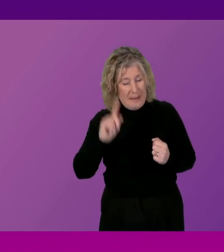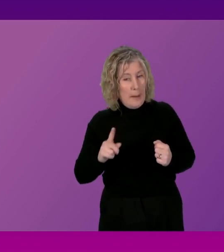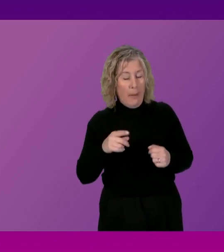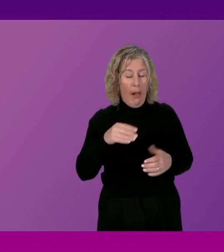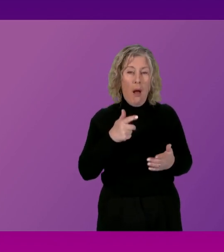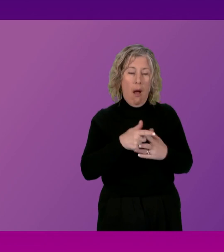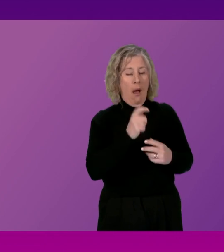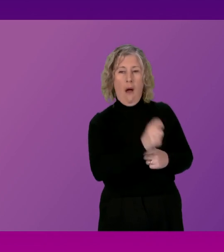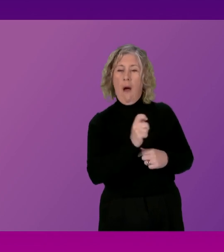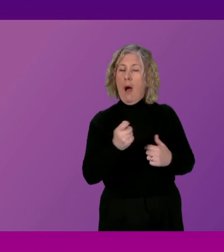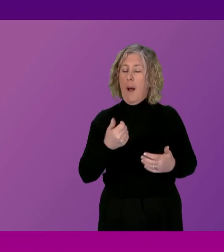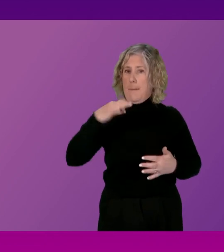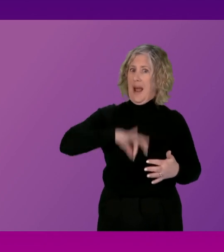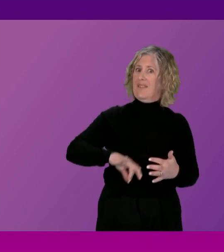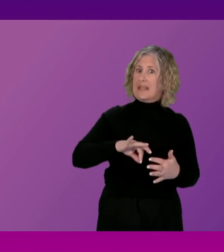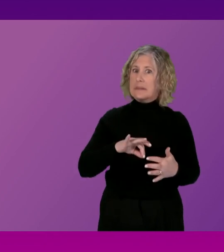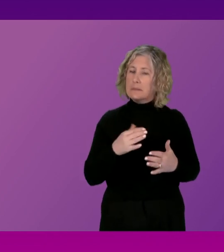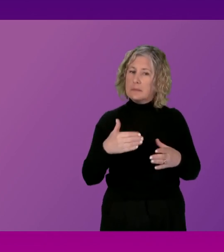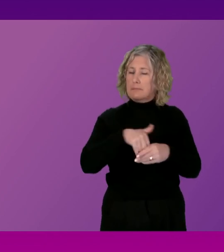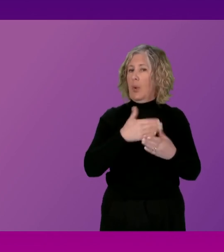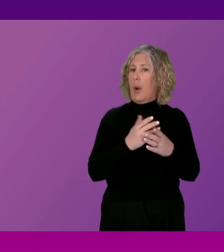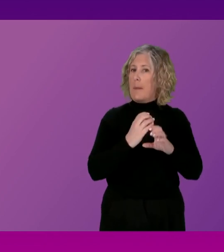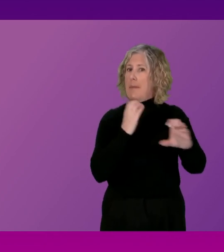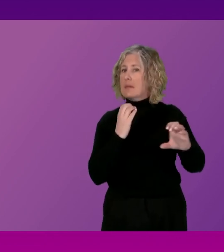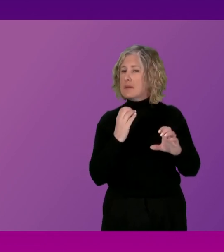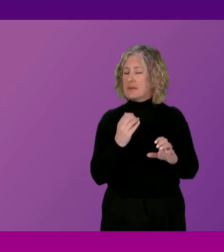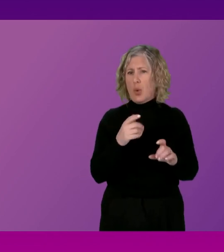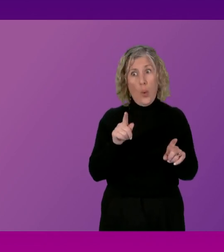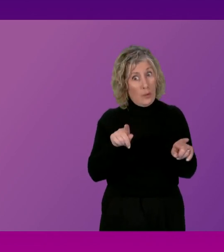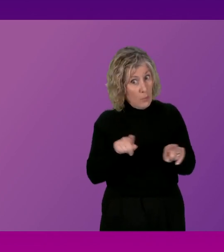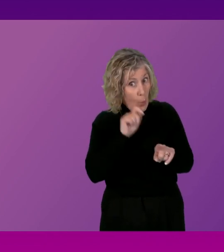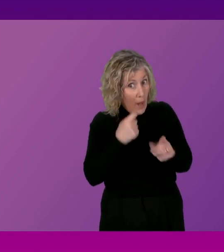use the buses. When can we expect to see something similar in Scotland?